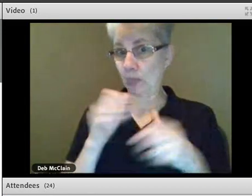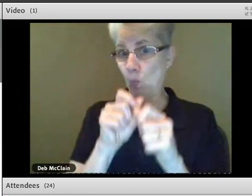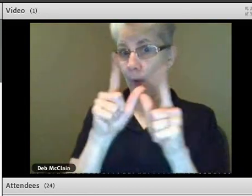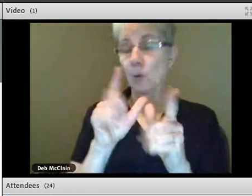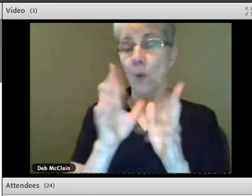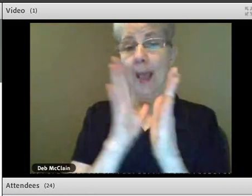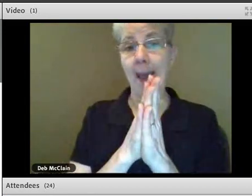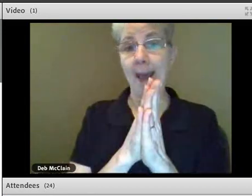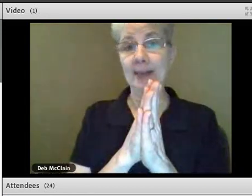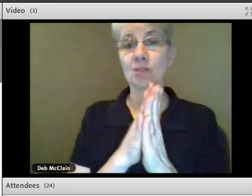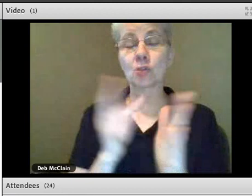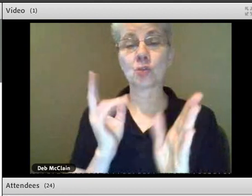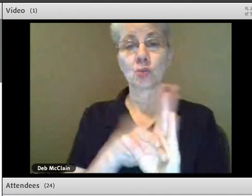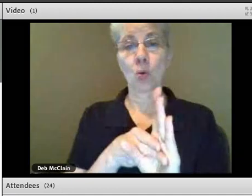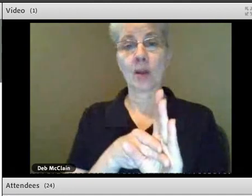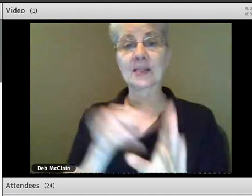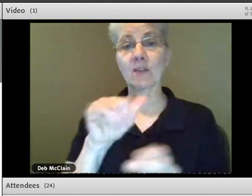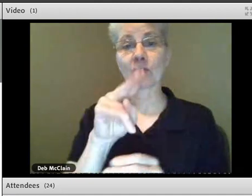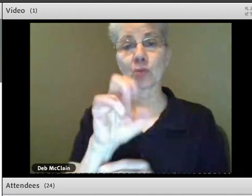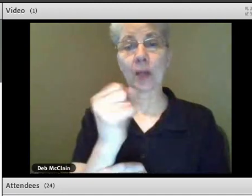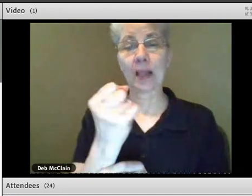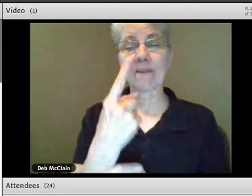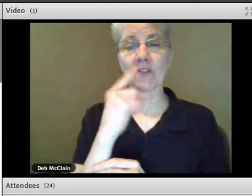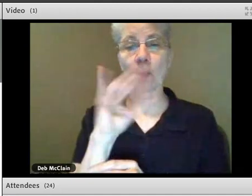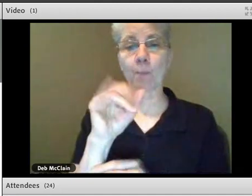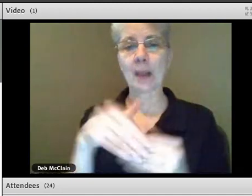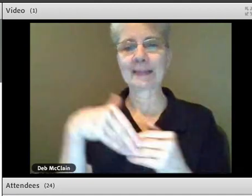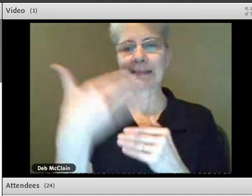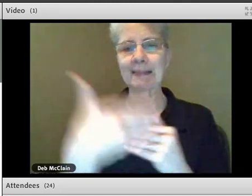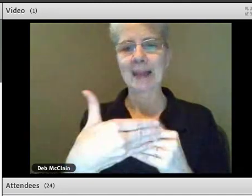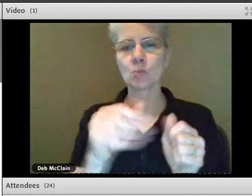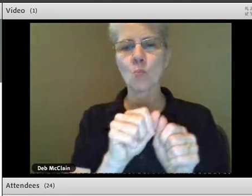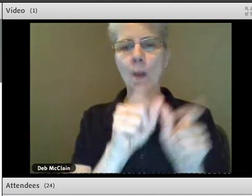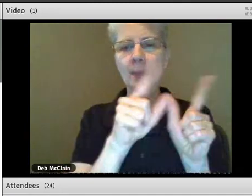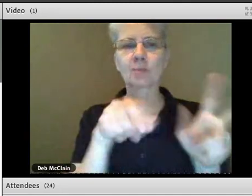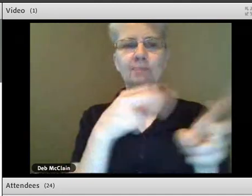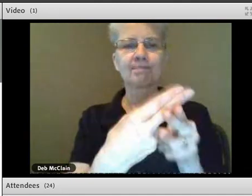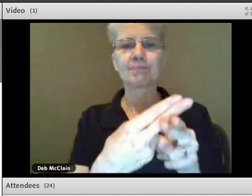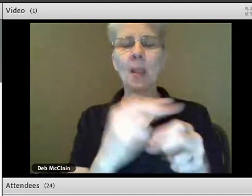we ask that you join us on June 11th for Brian's next webinar, "Make Your Webinar: